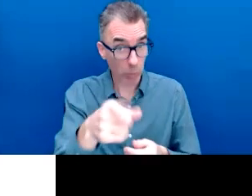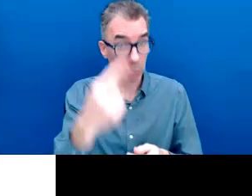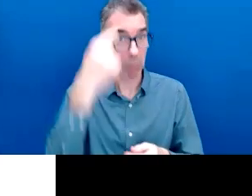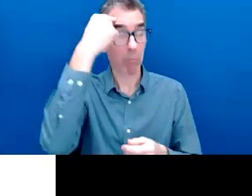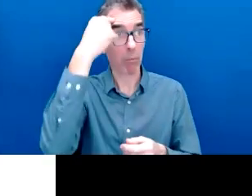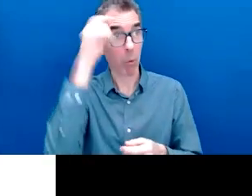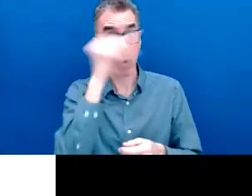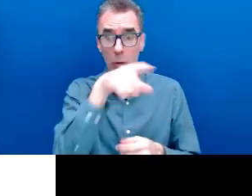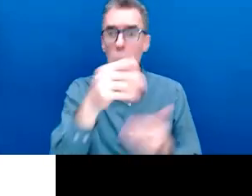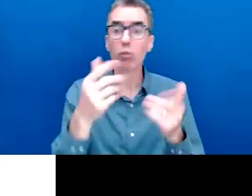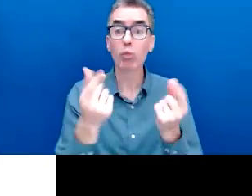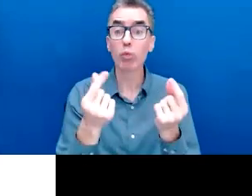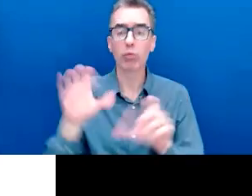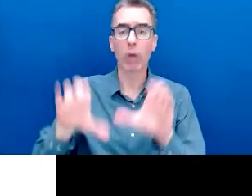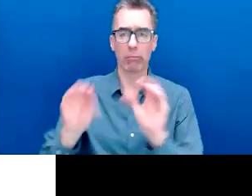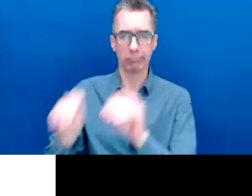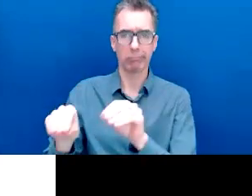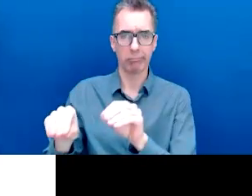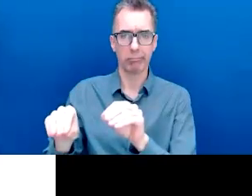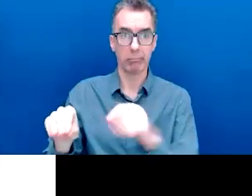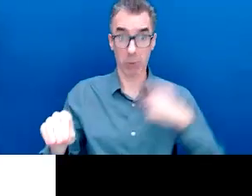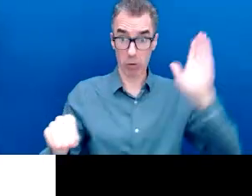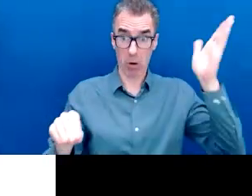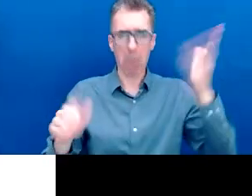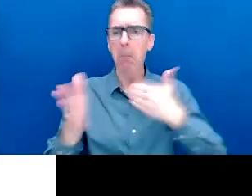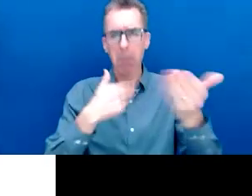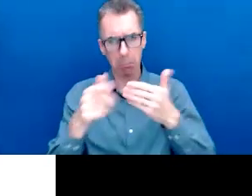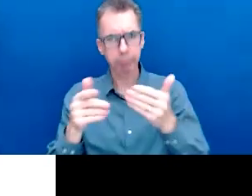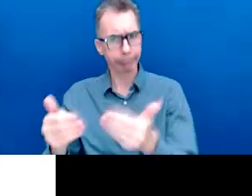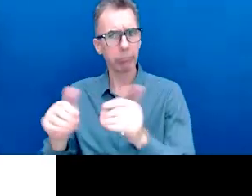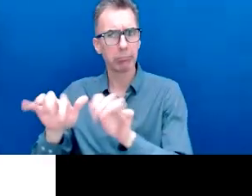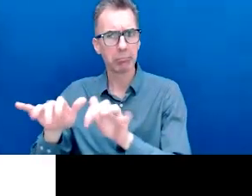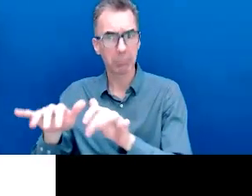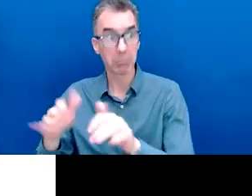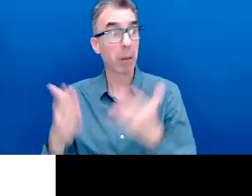go ahead and type it in the chat while I'm talking, Linda may be able to answer. While Linda's talking, I may